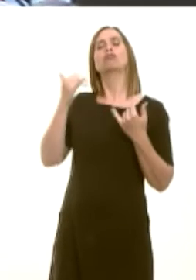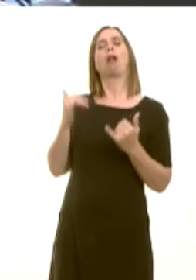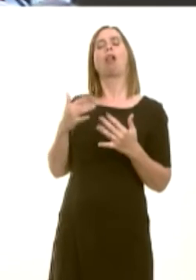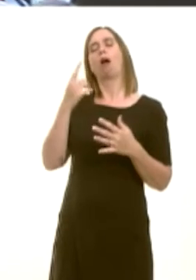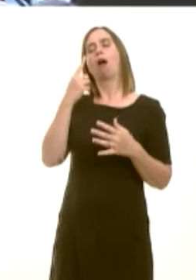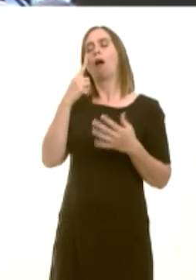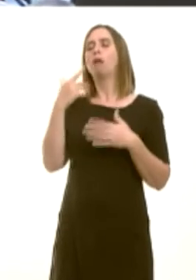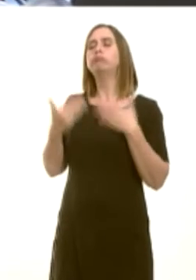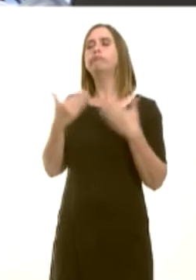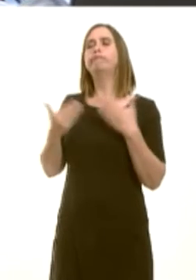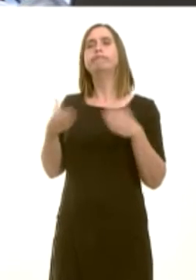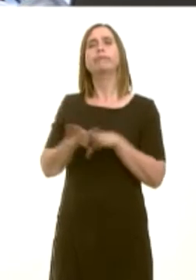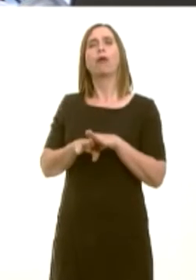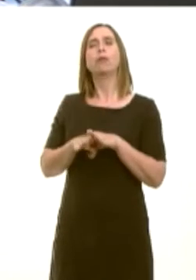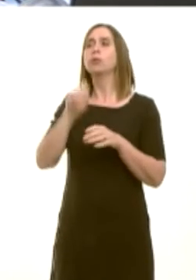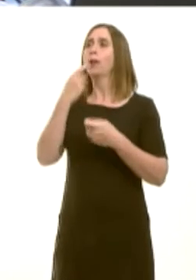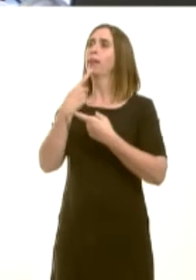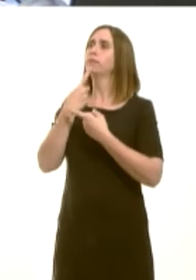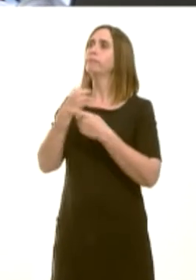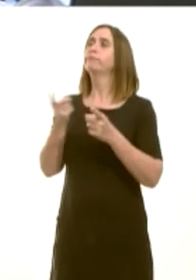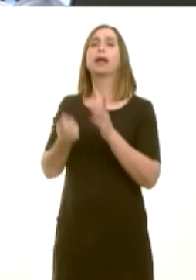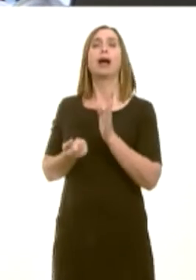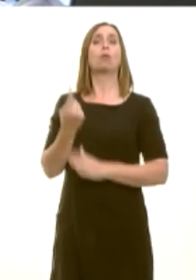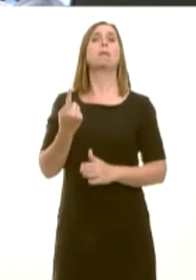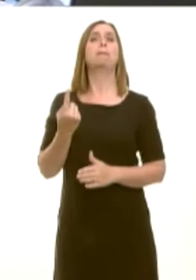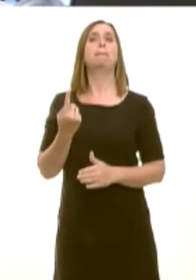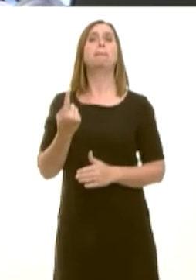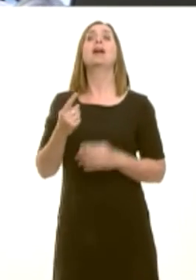decision will be a separate announcement. So, thereís no question of an announcement